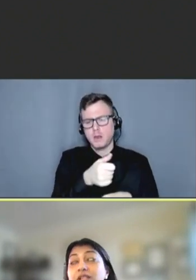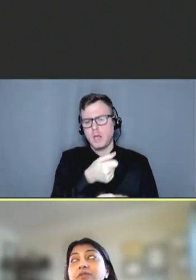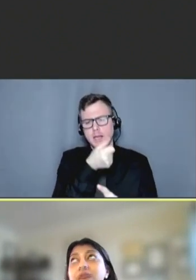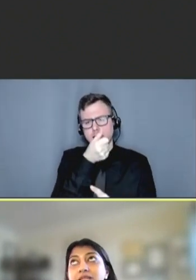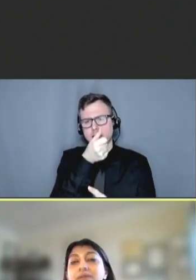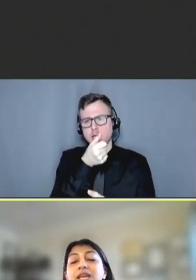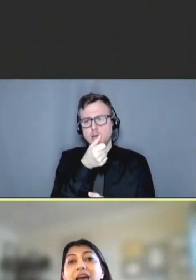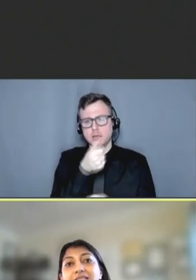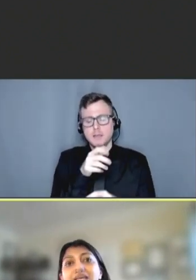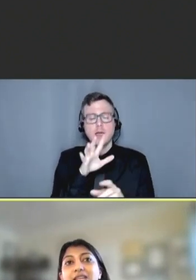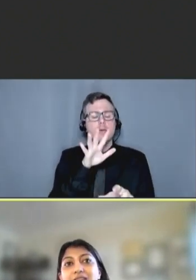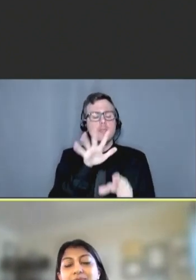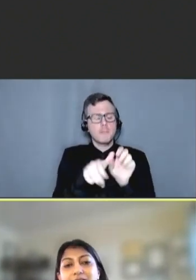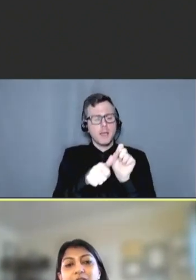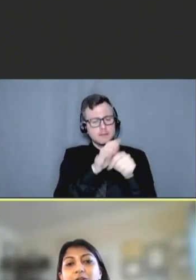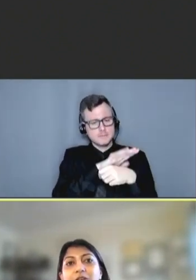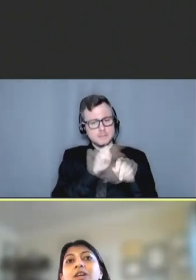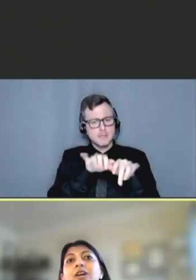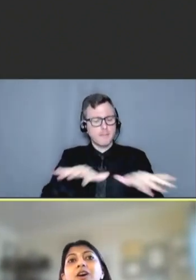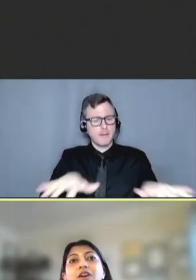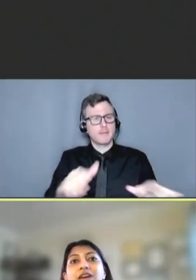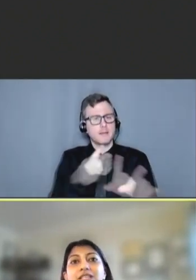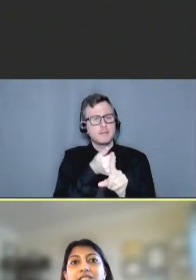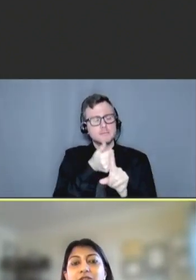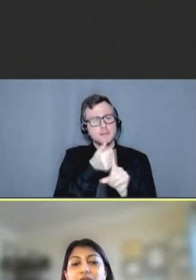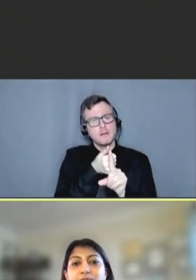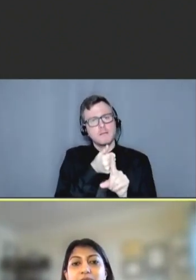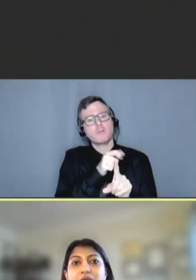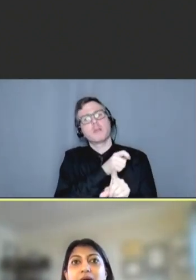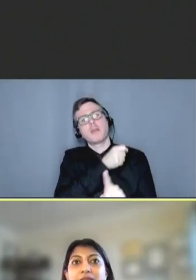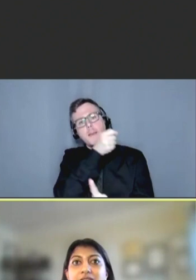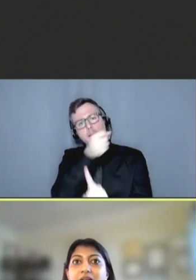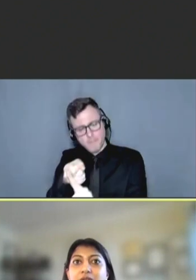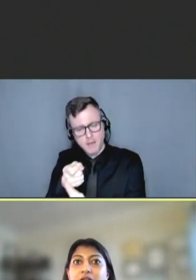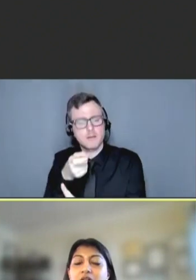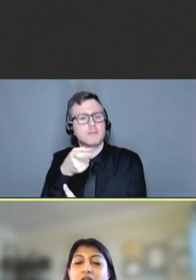the pandemic has had an impact, sorry, on vaccine rates both up and down.